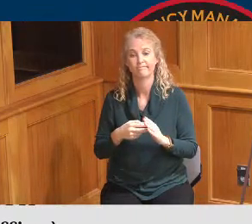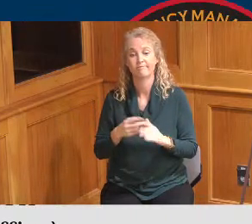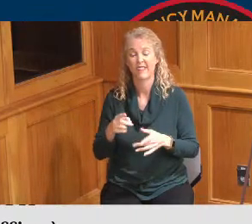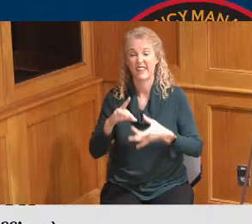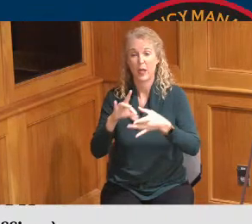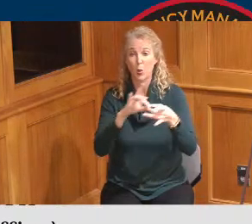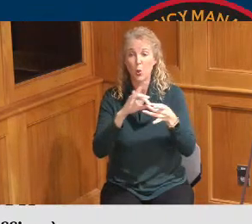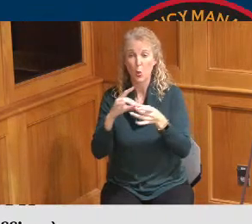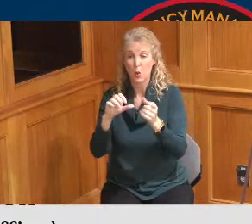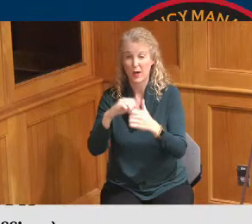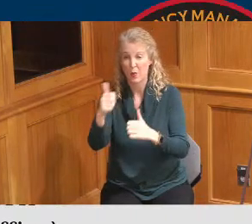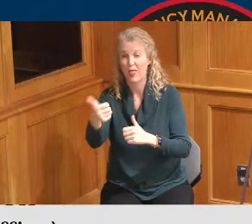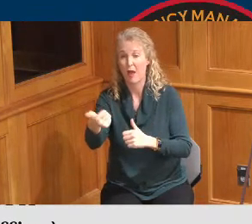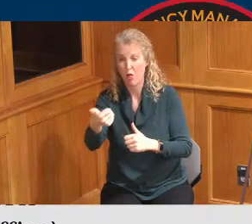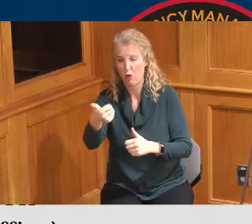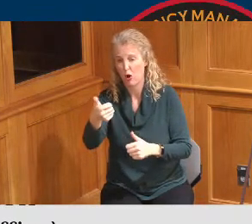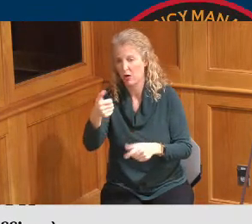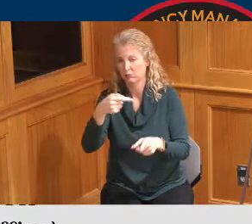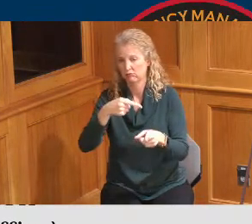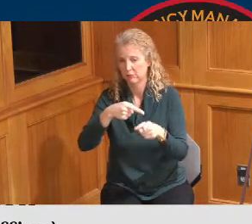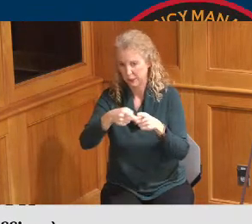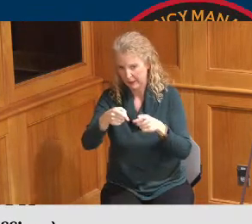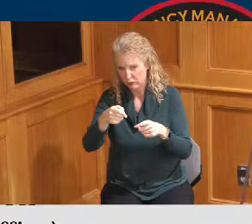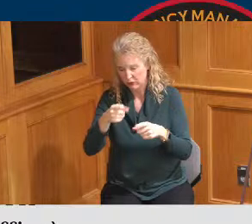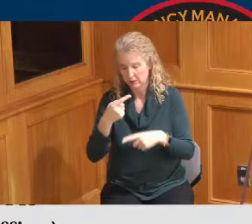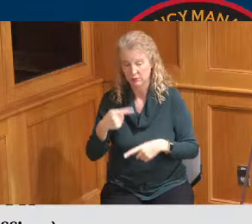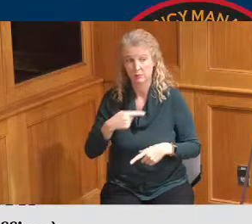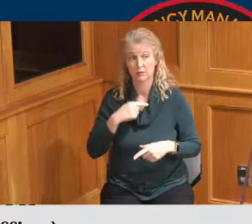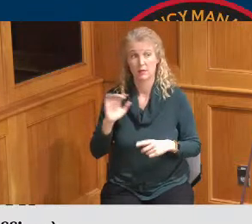with the people with the other expertise but what we're trying to do is work with County